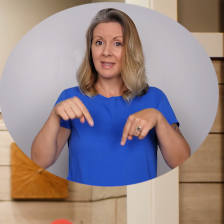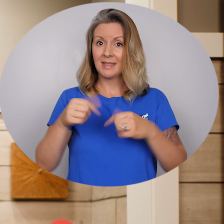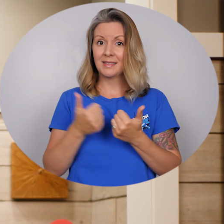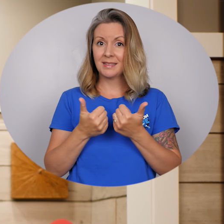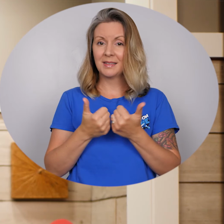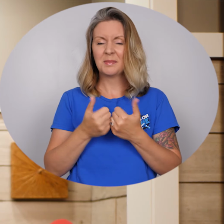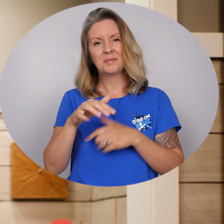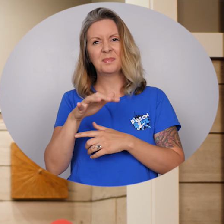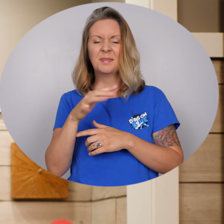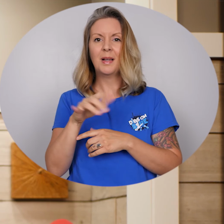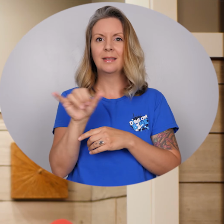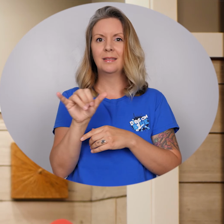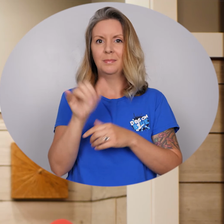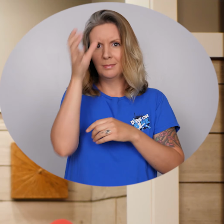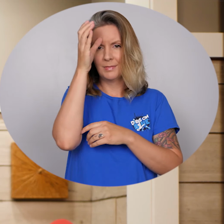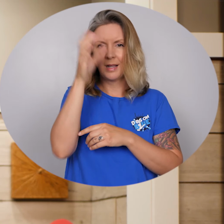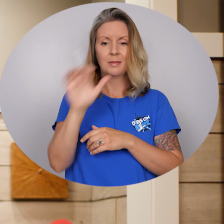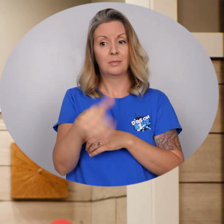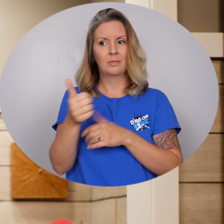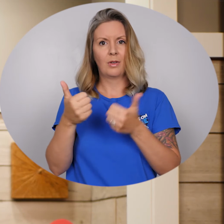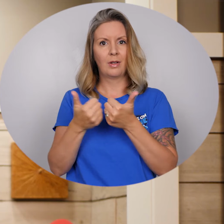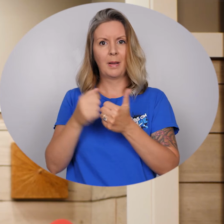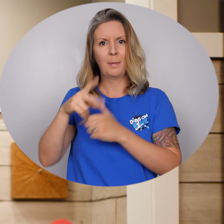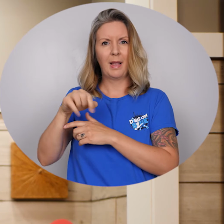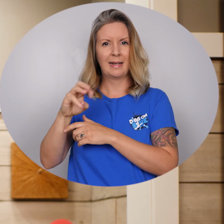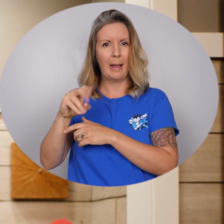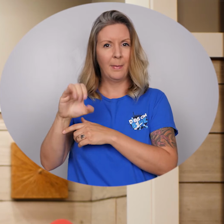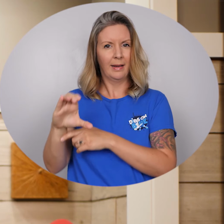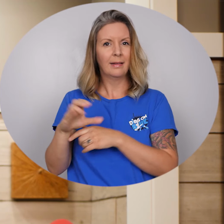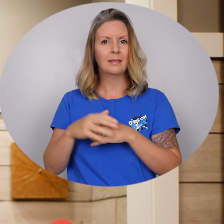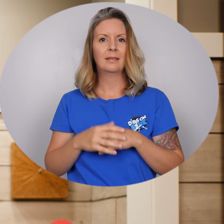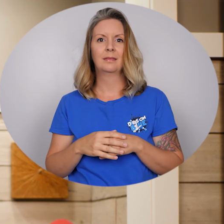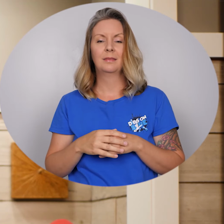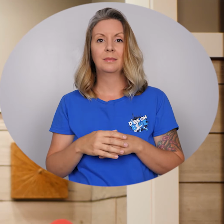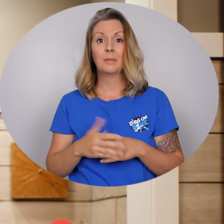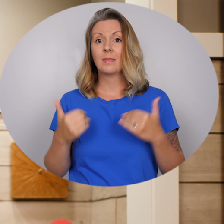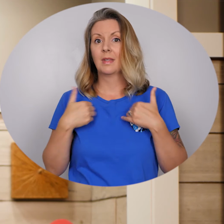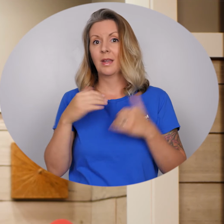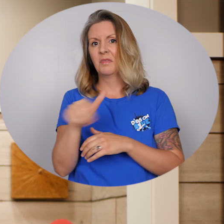from spreading out of control. This is based on the original Pandemic, a game we also have